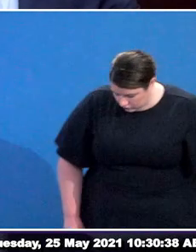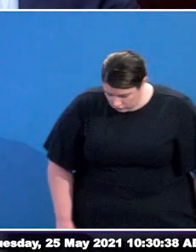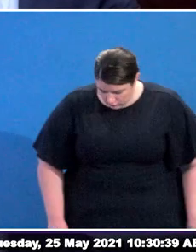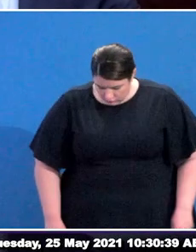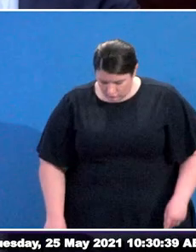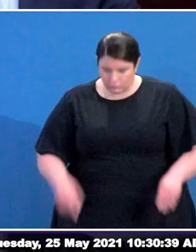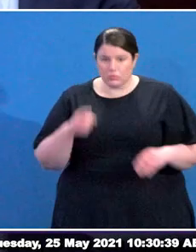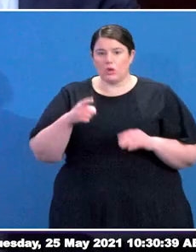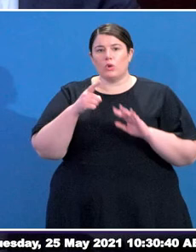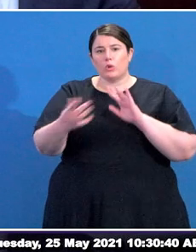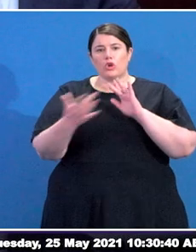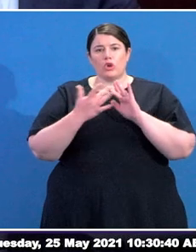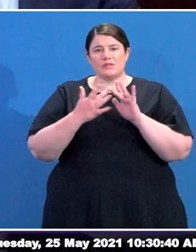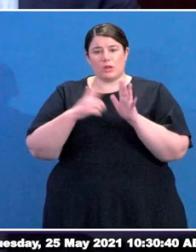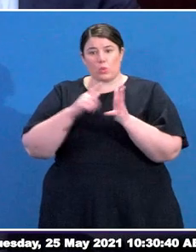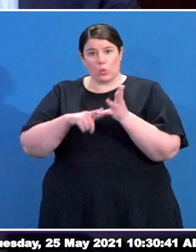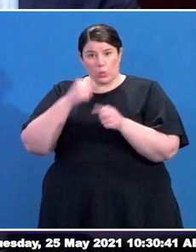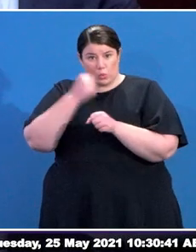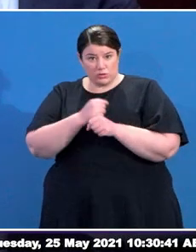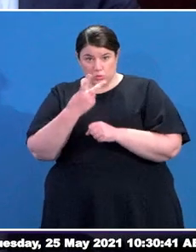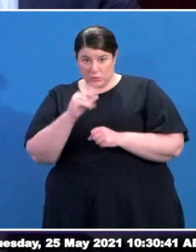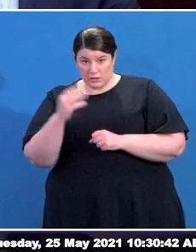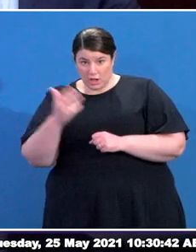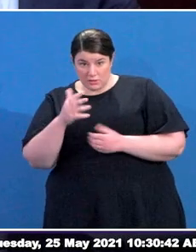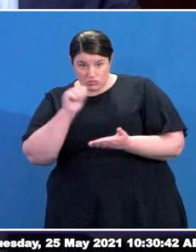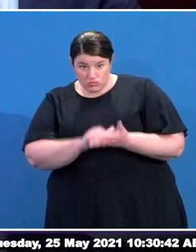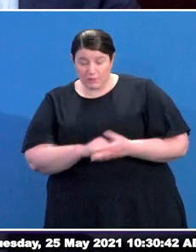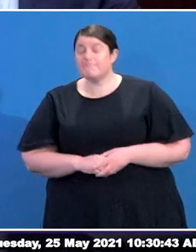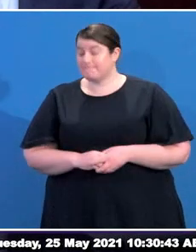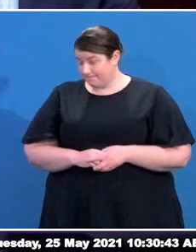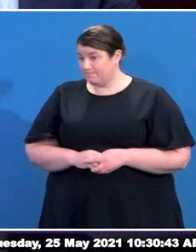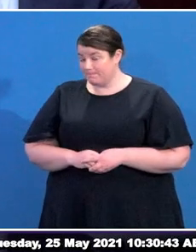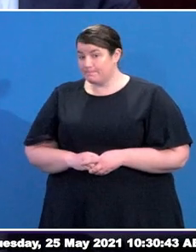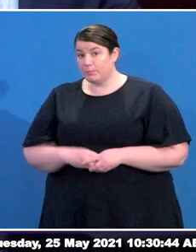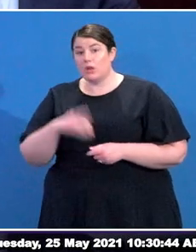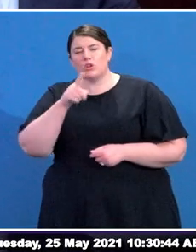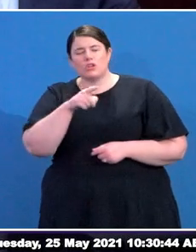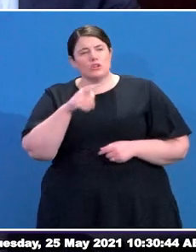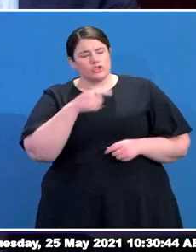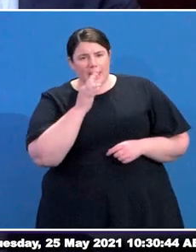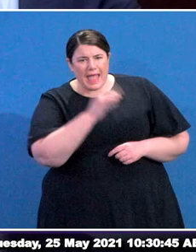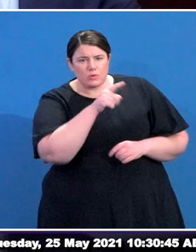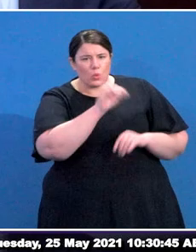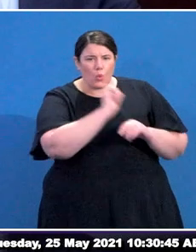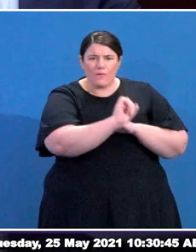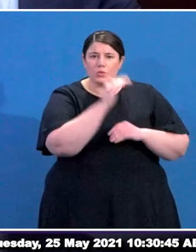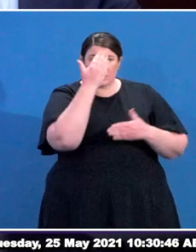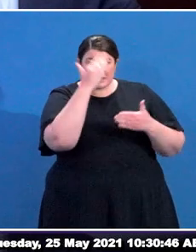Yes. MS EASTMAN: And you met with her? Yes. And she asked you about some of your experiences with SP1.